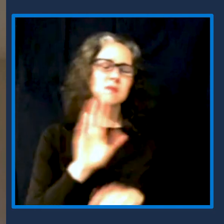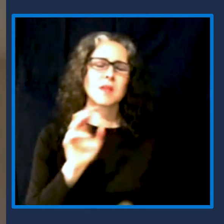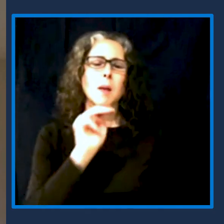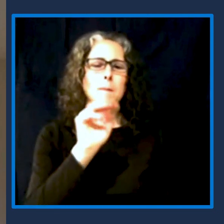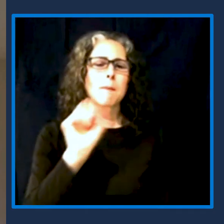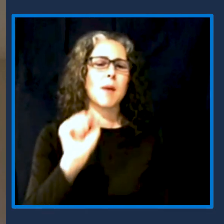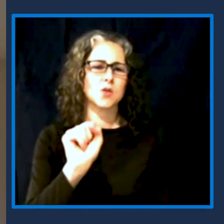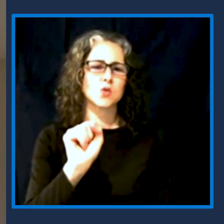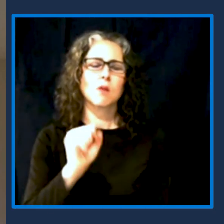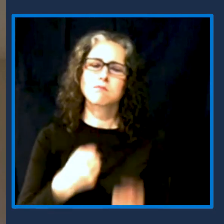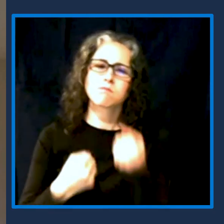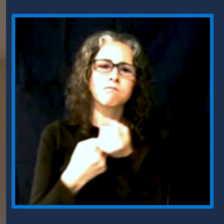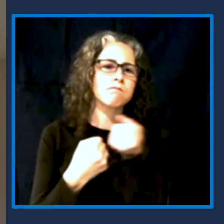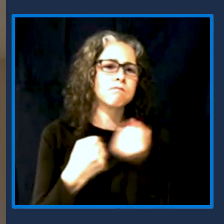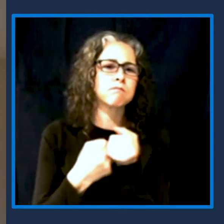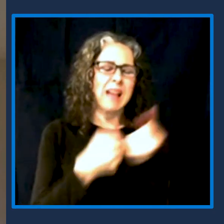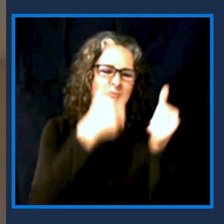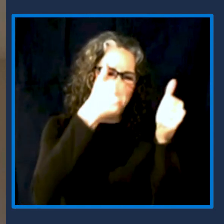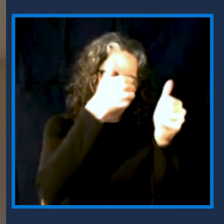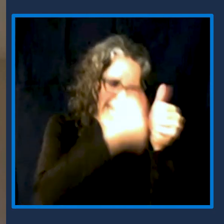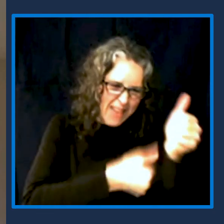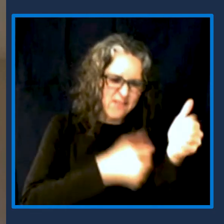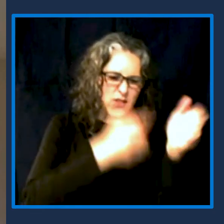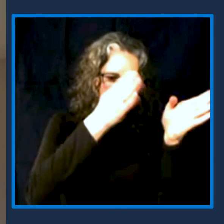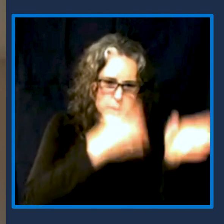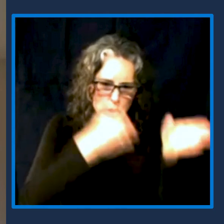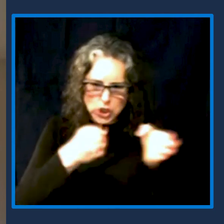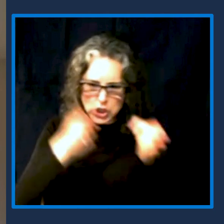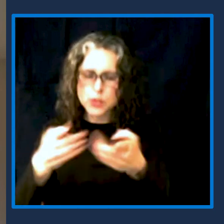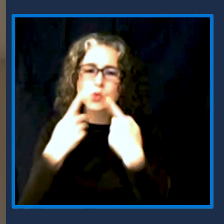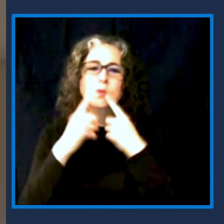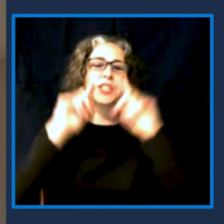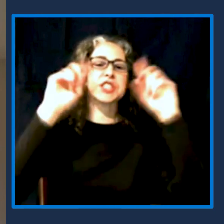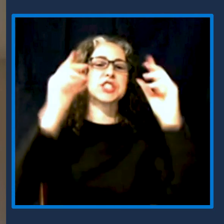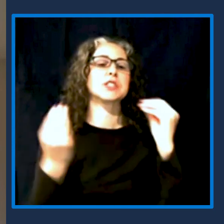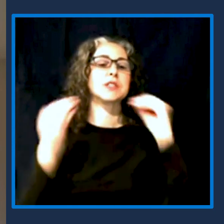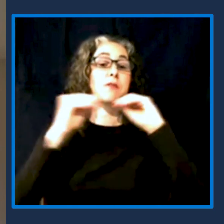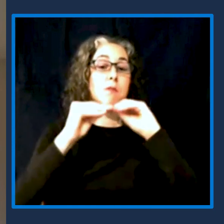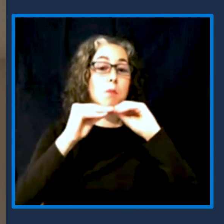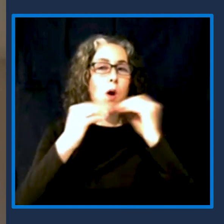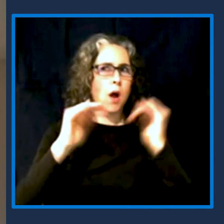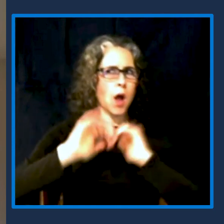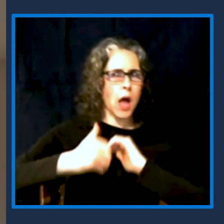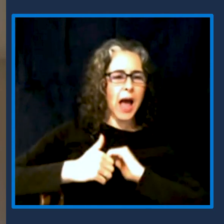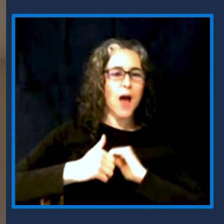achieve to help every single person on the planet achieve more by building free and accessible